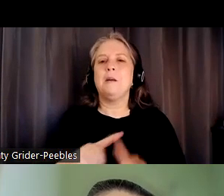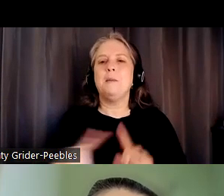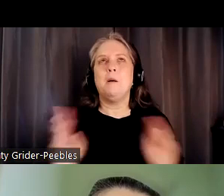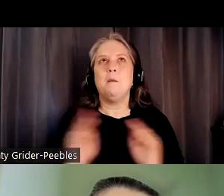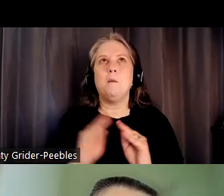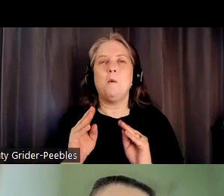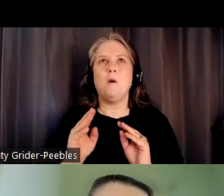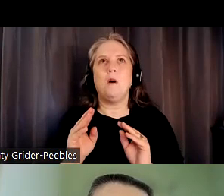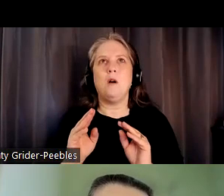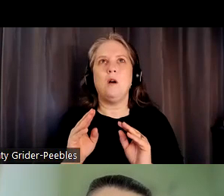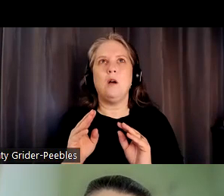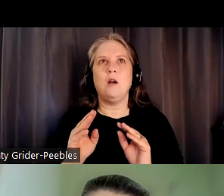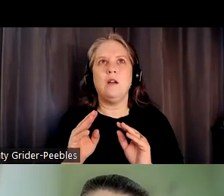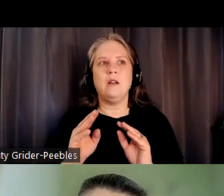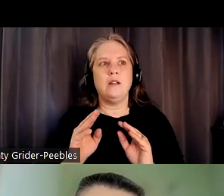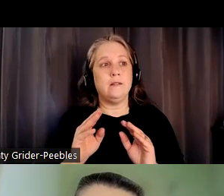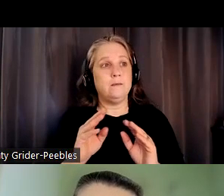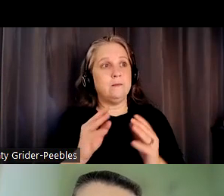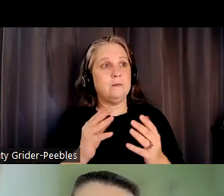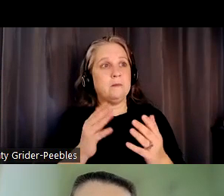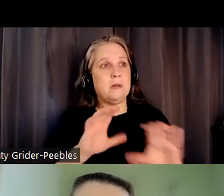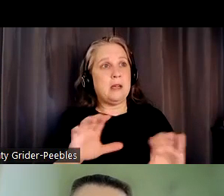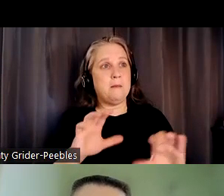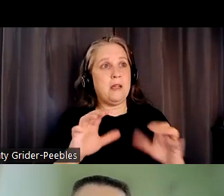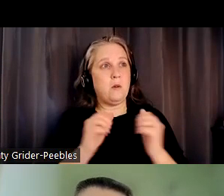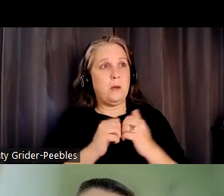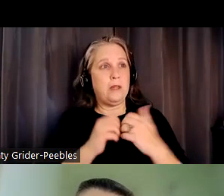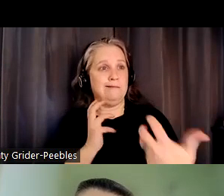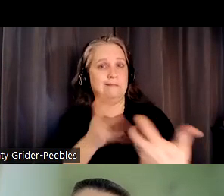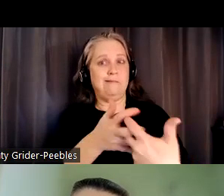everyone justly according to their circumstances.